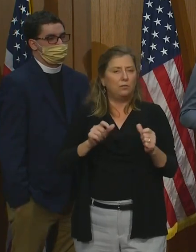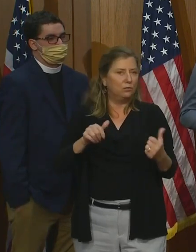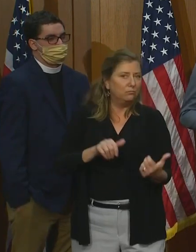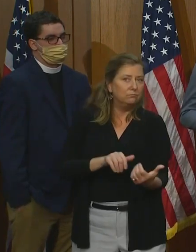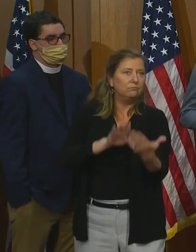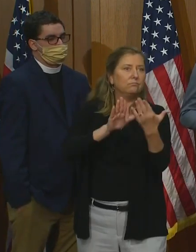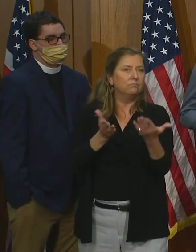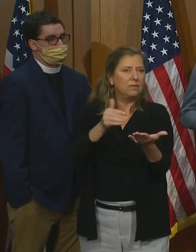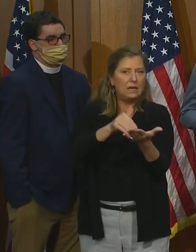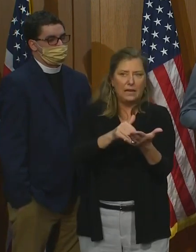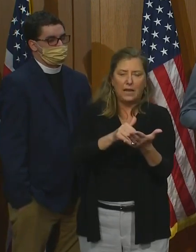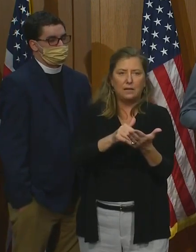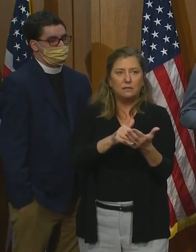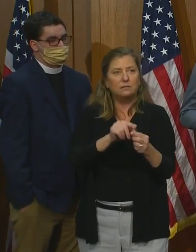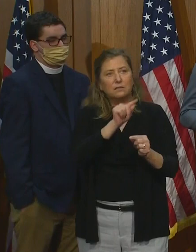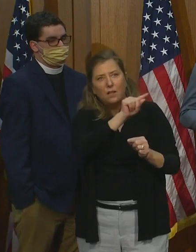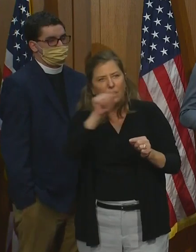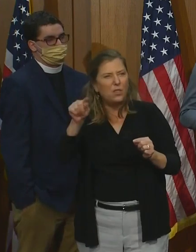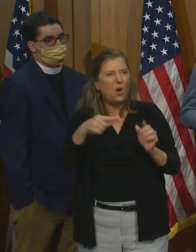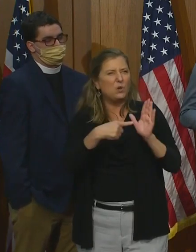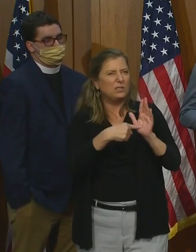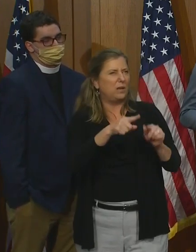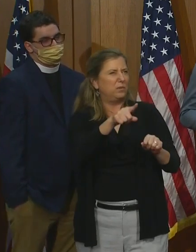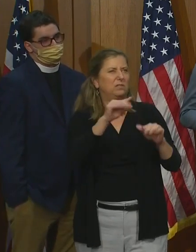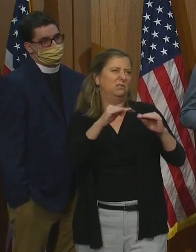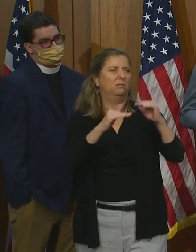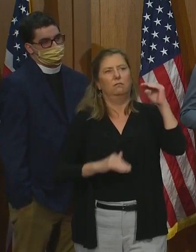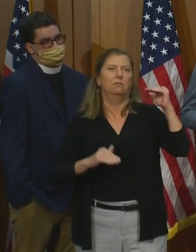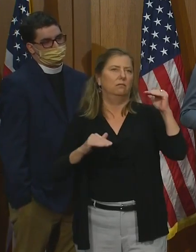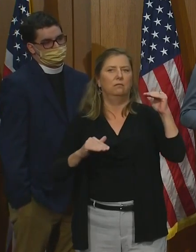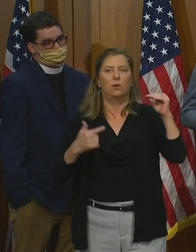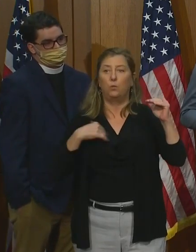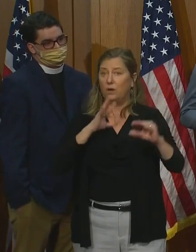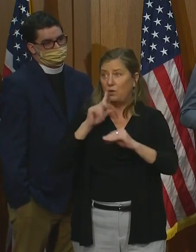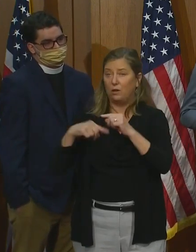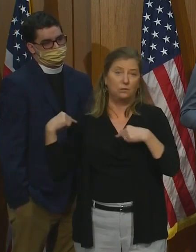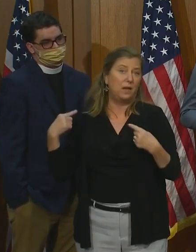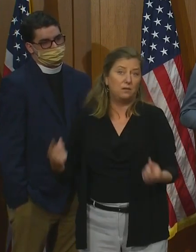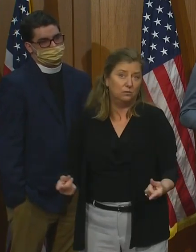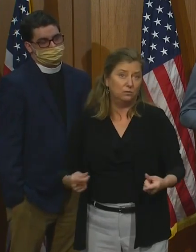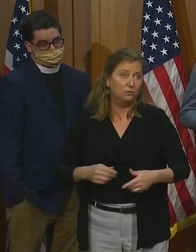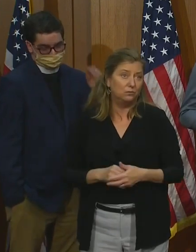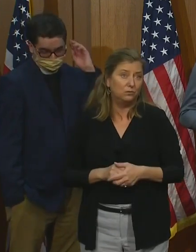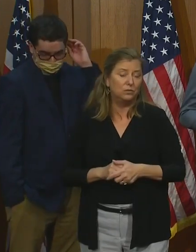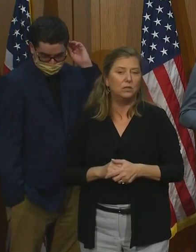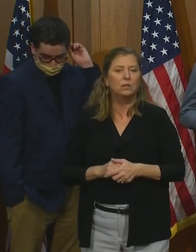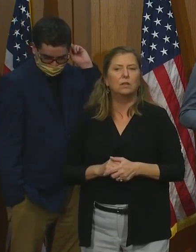SYMBOLS IT STARTS WITH A FURTHER ADDRESSING- THE